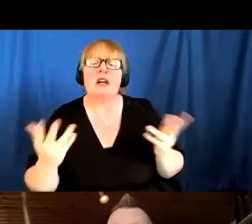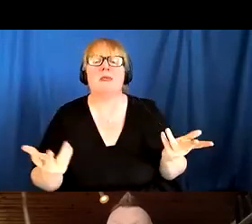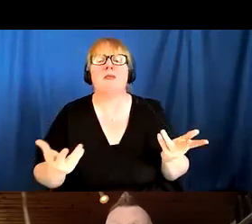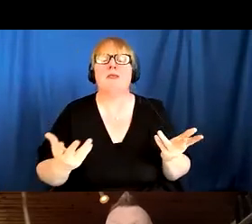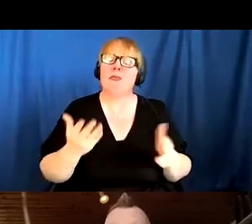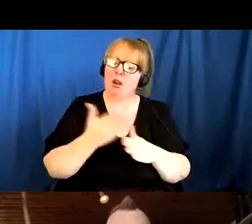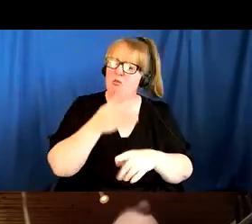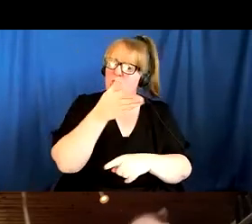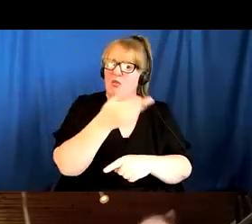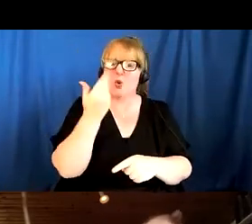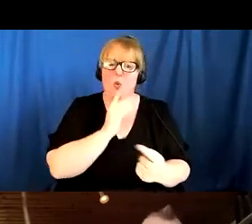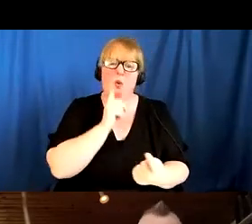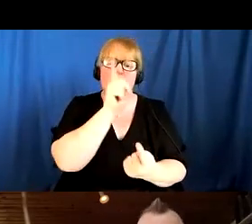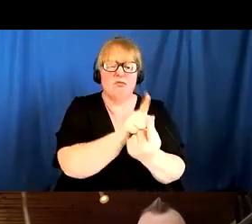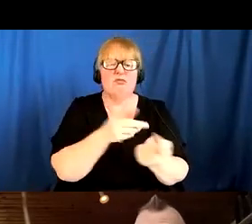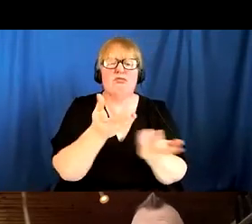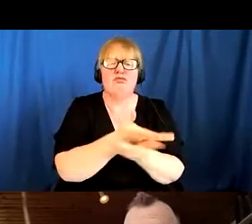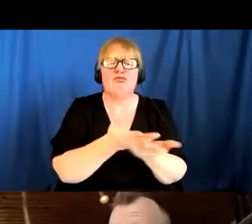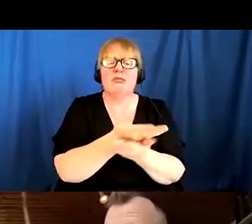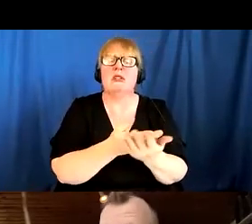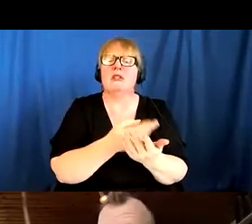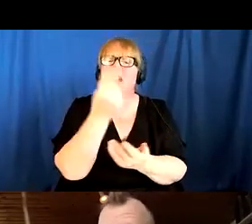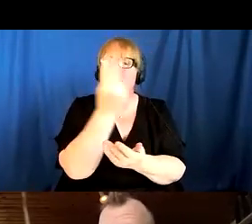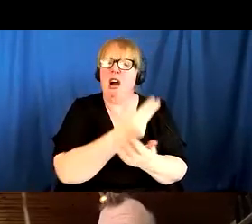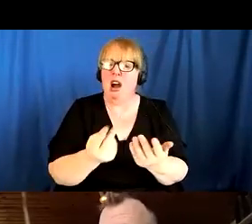school where art had been completely cut from the curriculum, actually, and it was, you know,